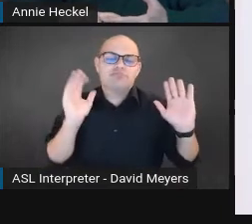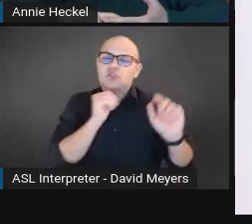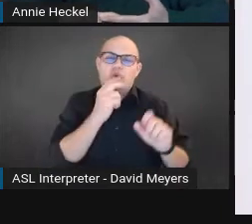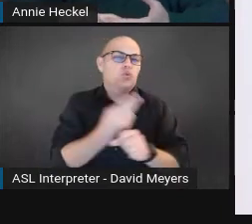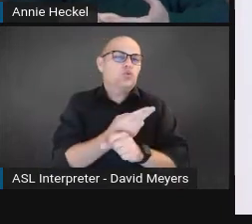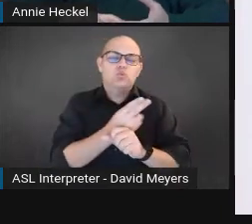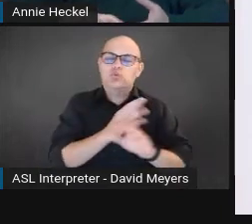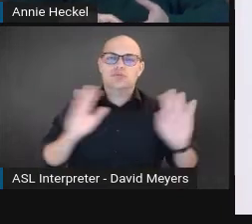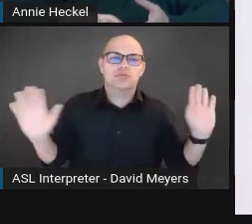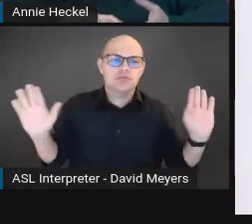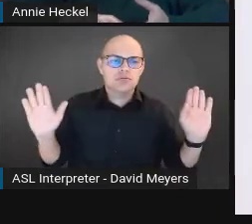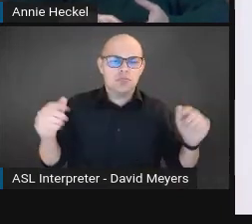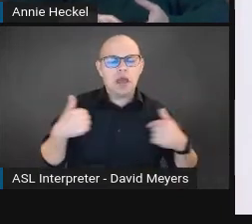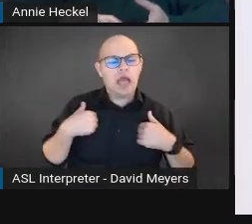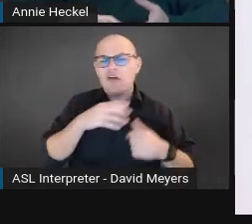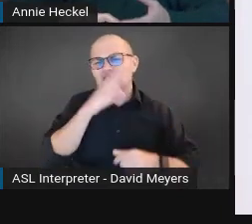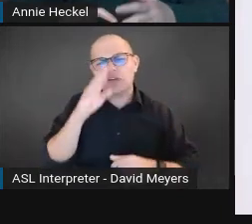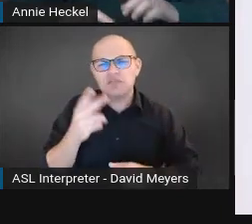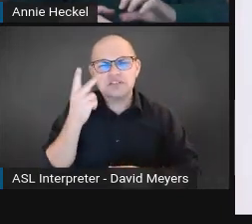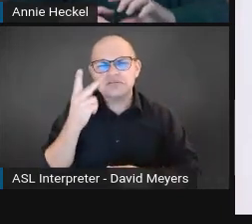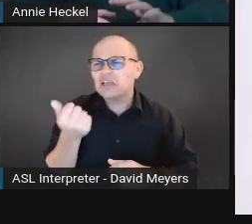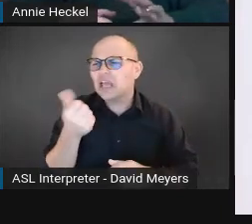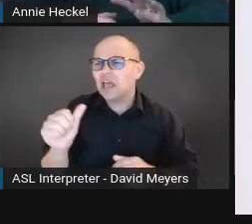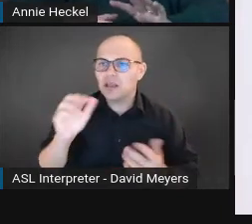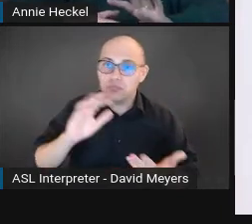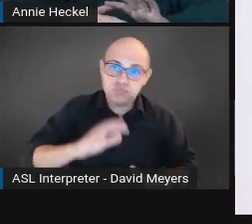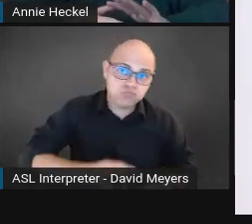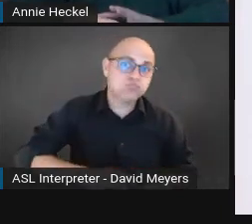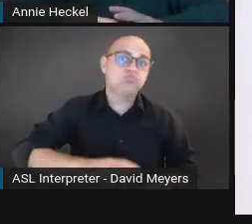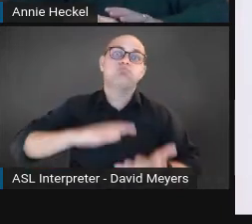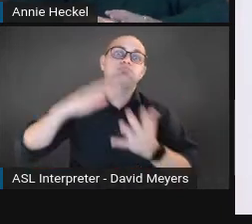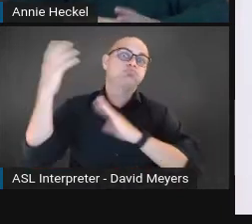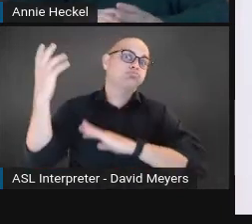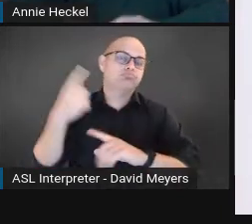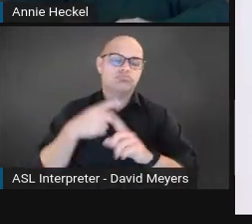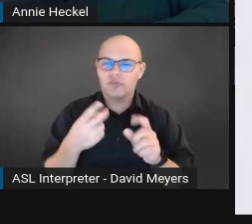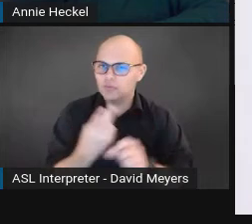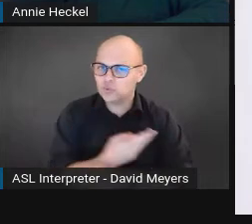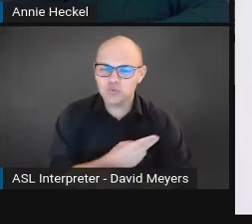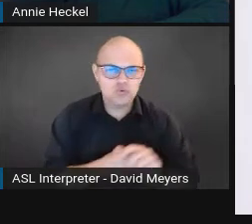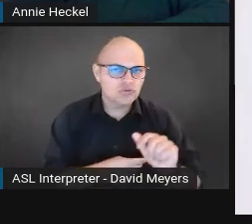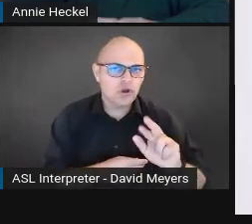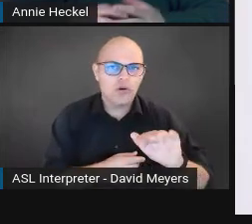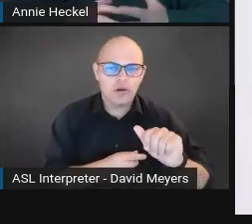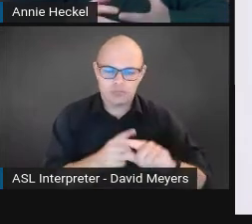by inappropriately applying ARIA, but you can make things confusing.